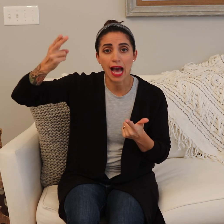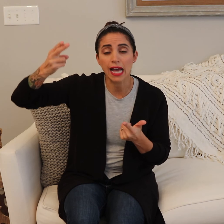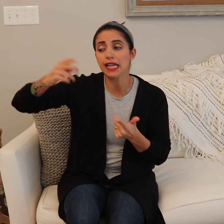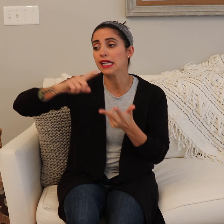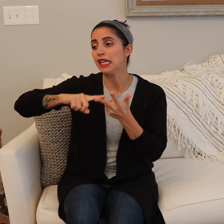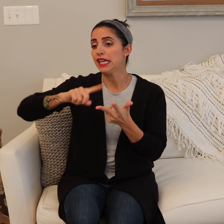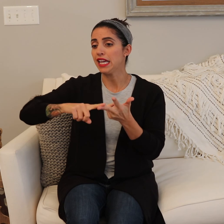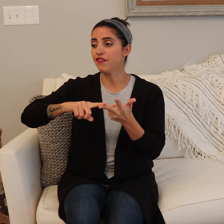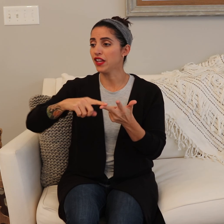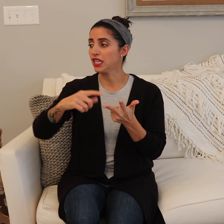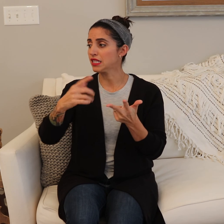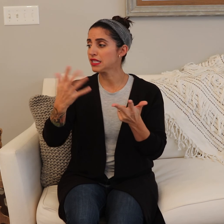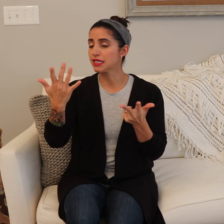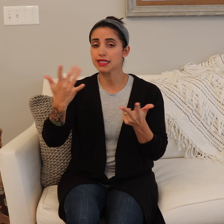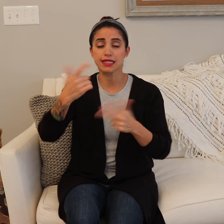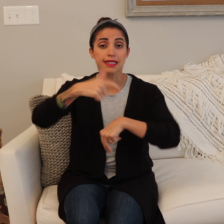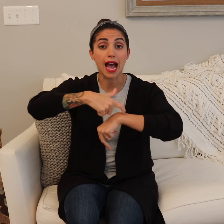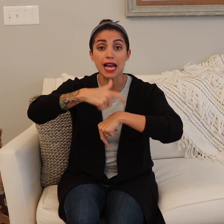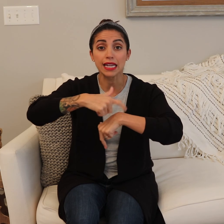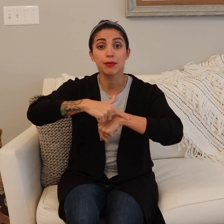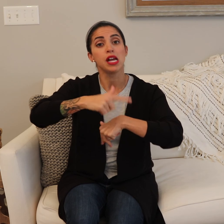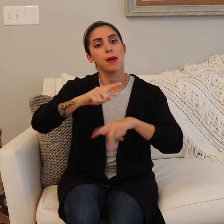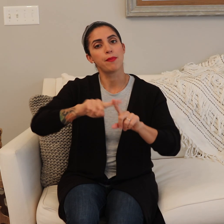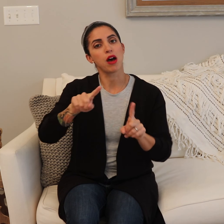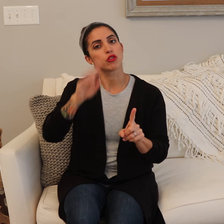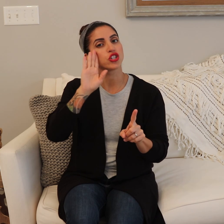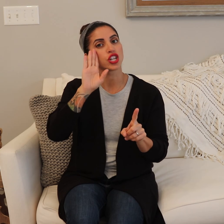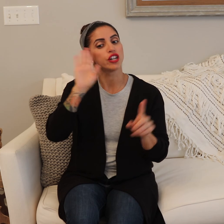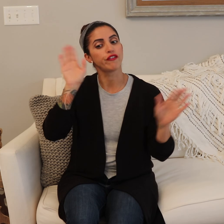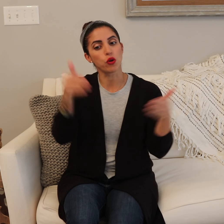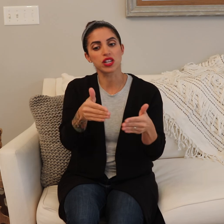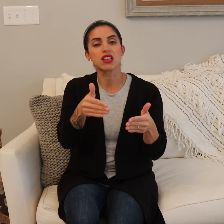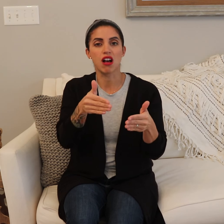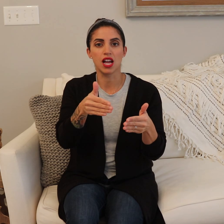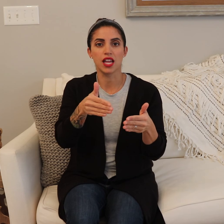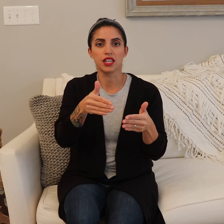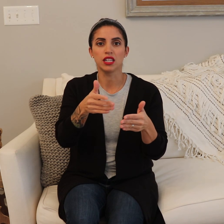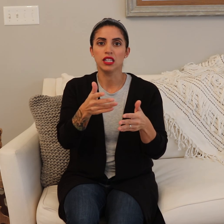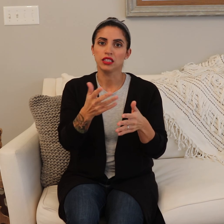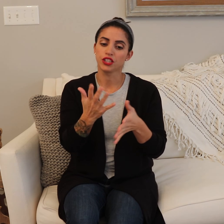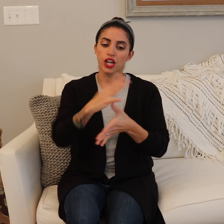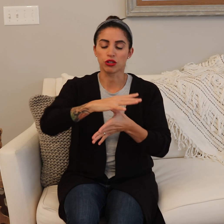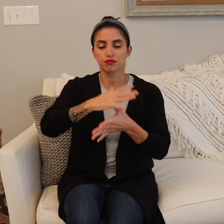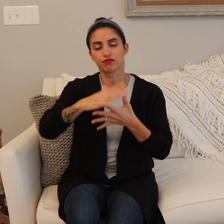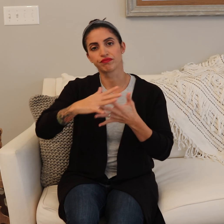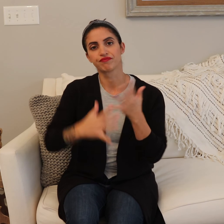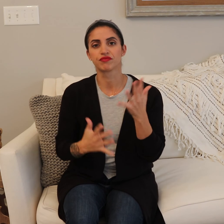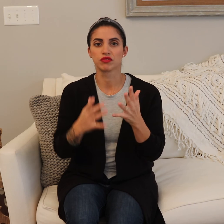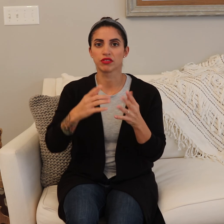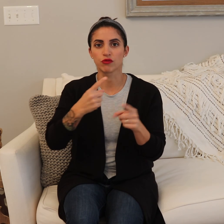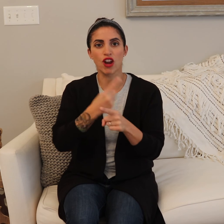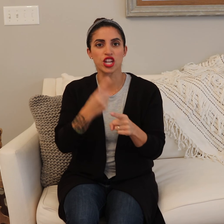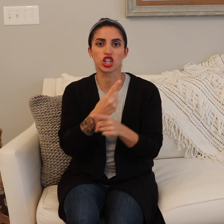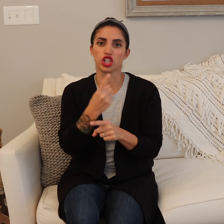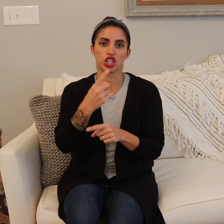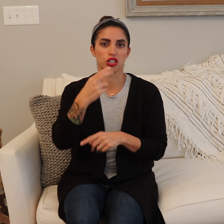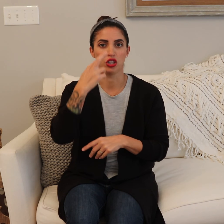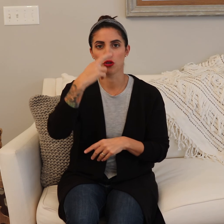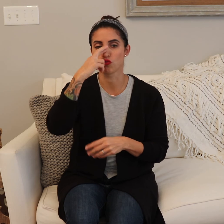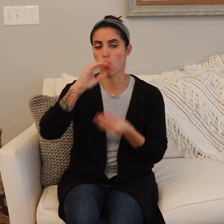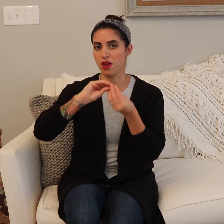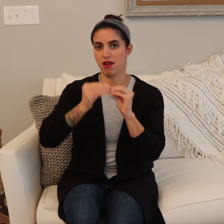height, if it's time but we're just gonna focus on you know with regular Roman